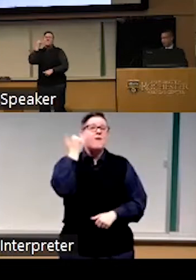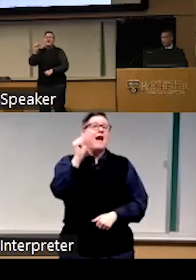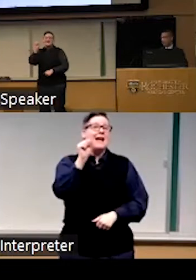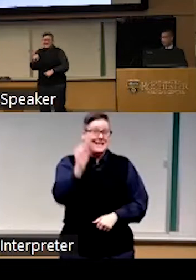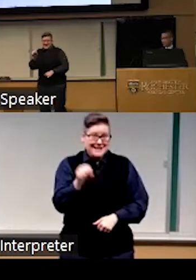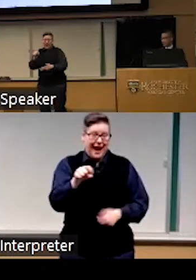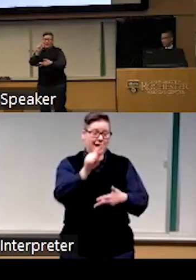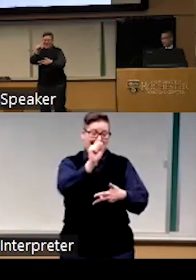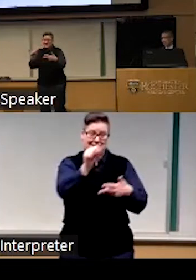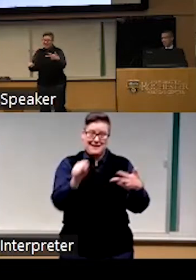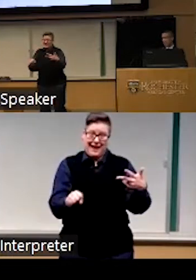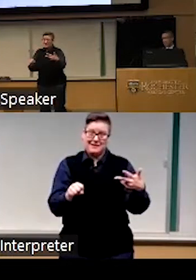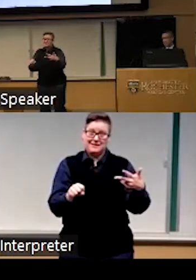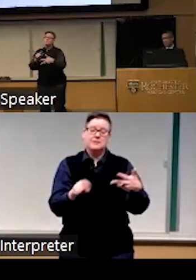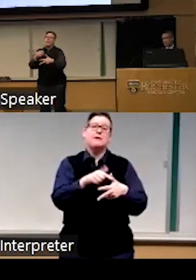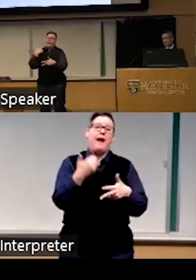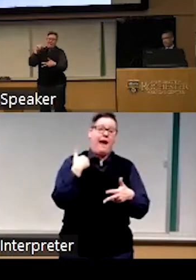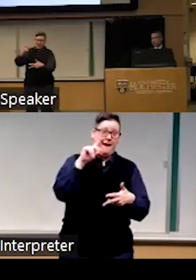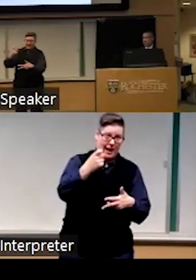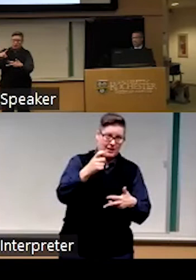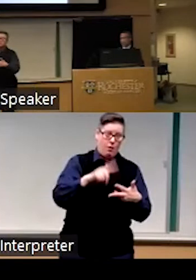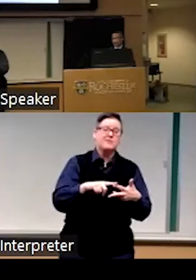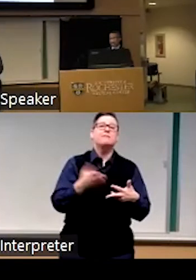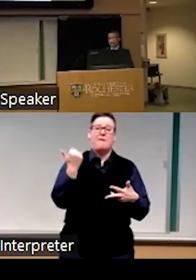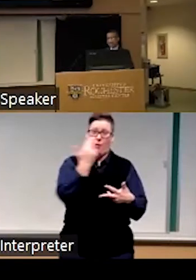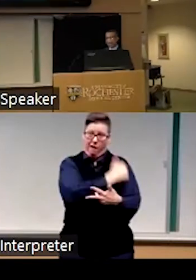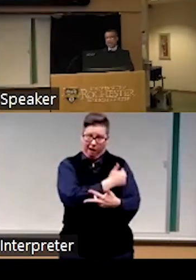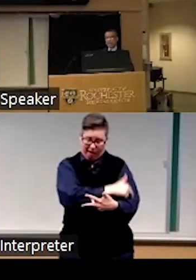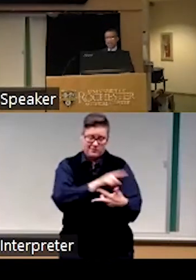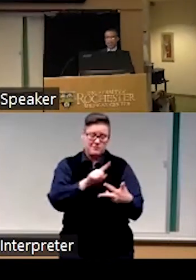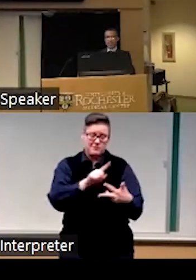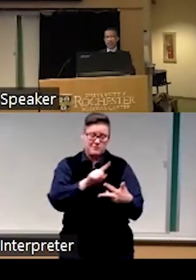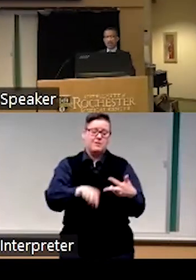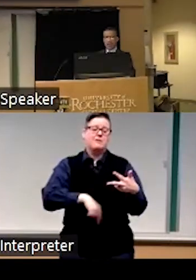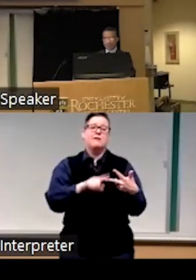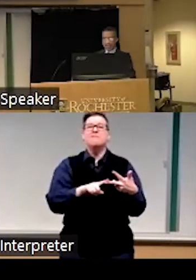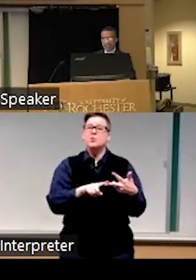to all three questions having the diagnosis being hospitalized and having significant impairments